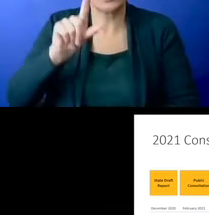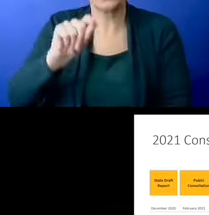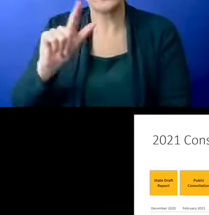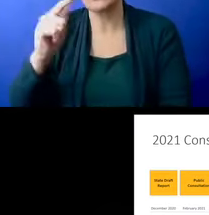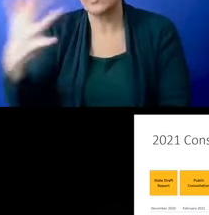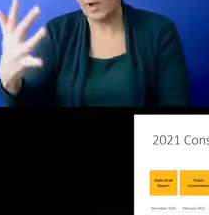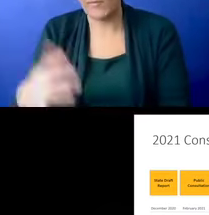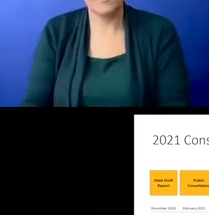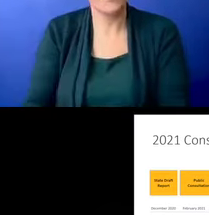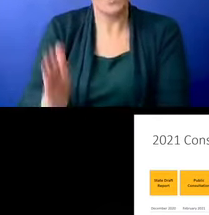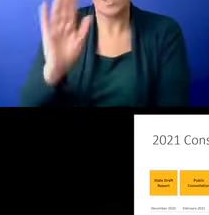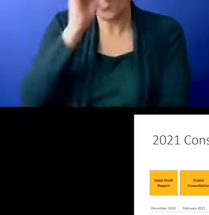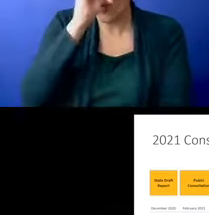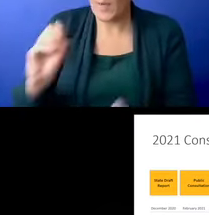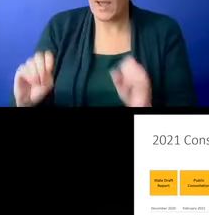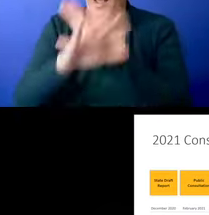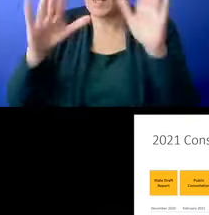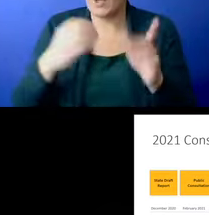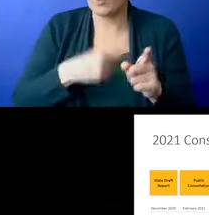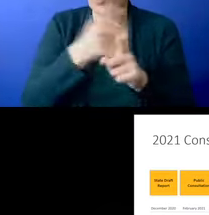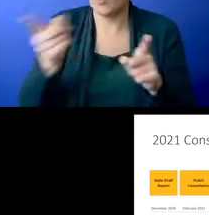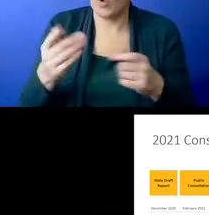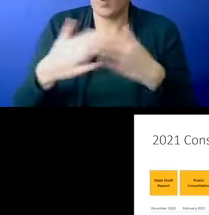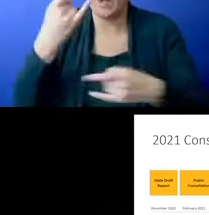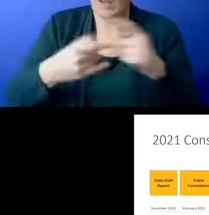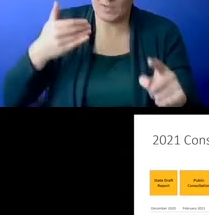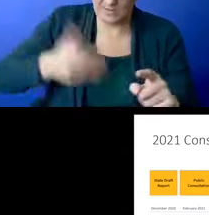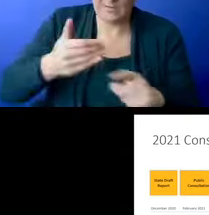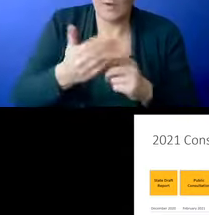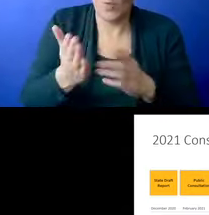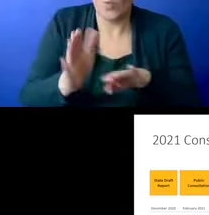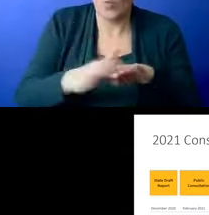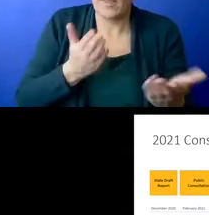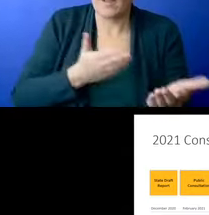I hope that's made clear what happens with all these consultations this year.